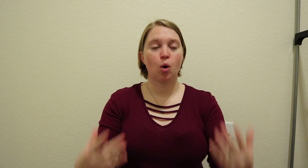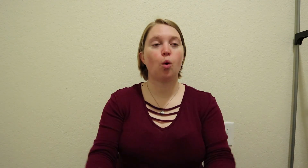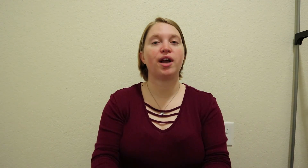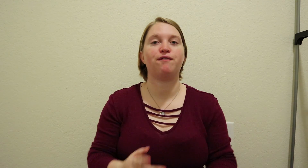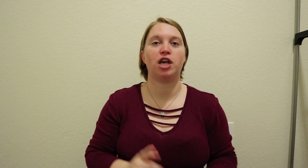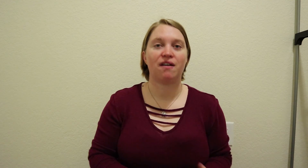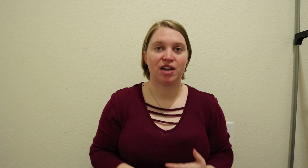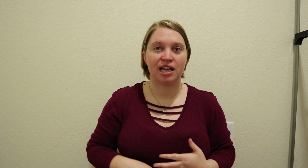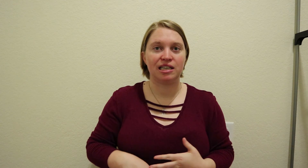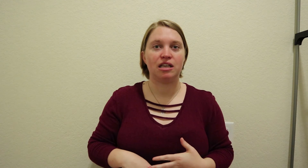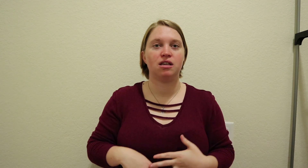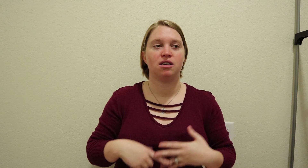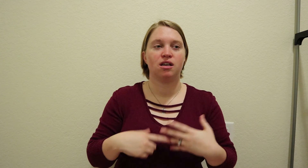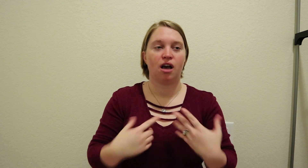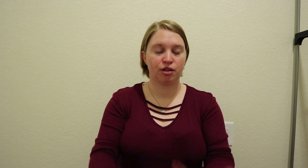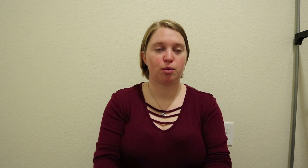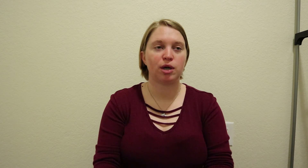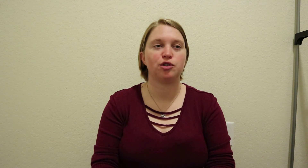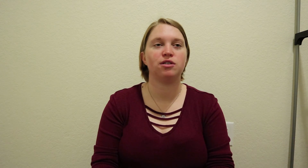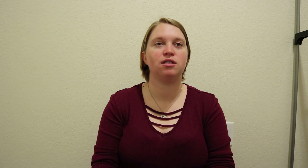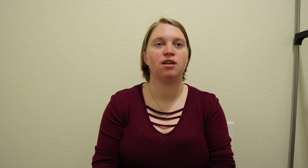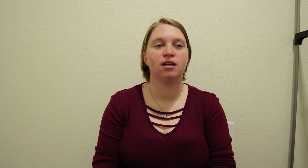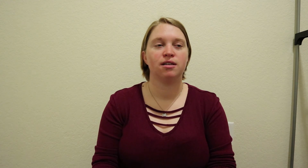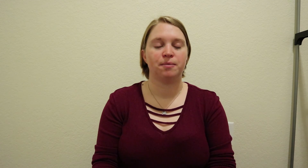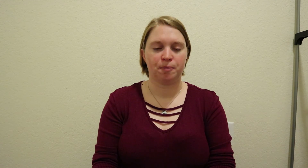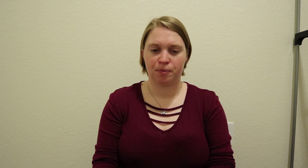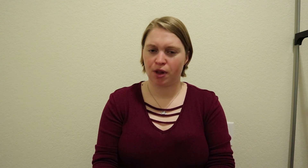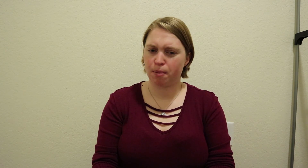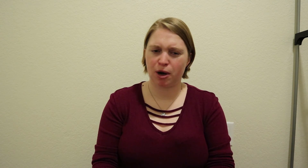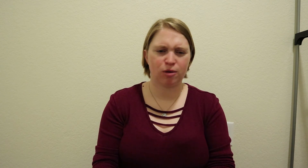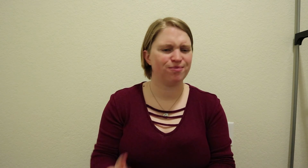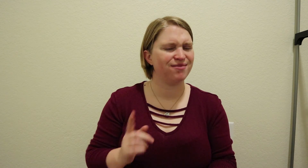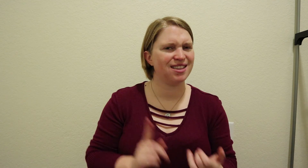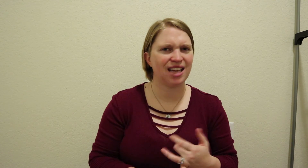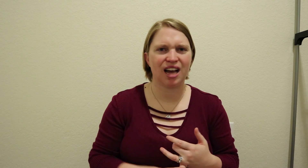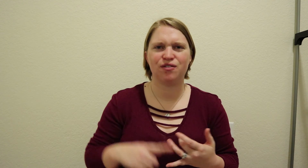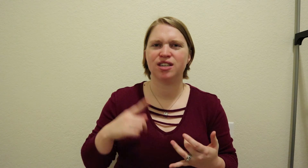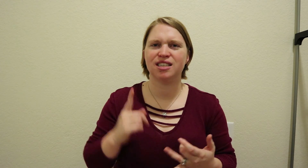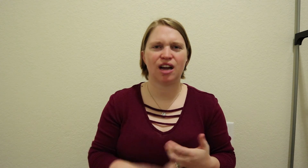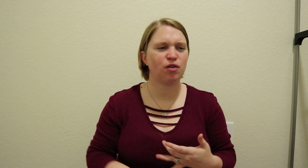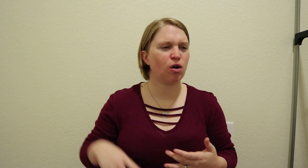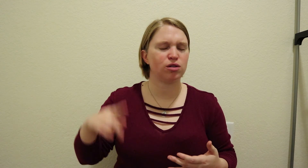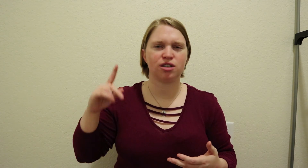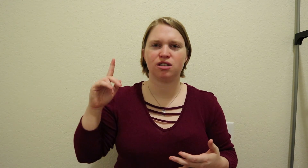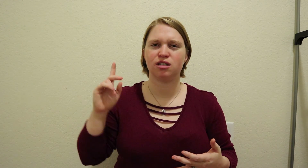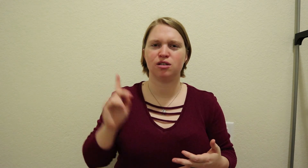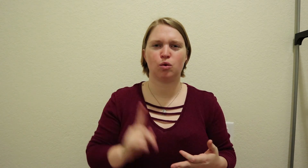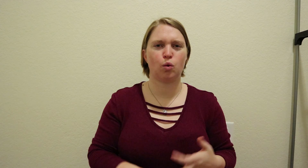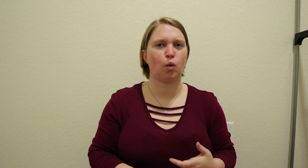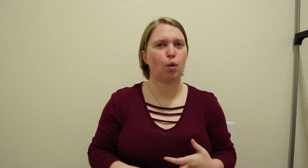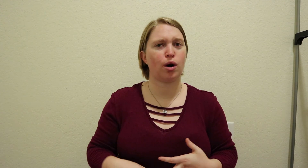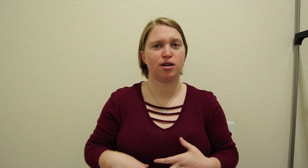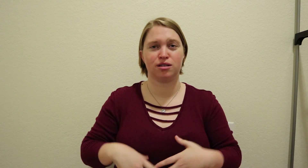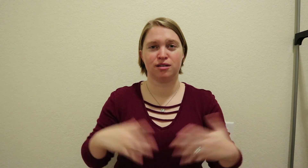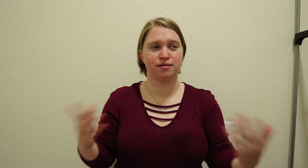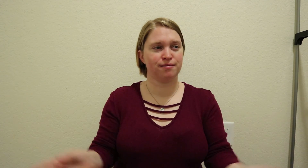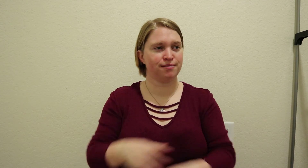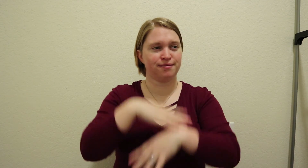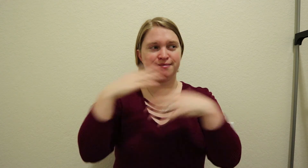or if you have any other questions about deaf deaf culture or